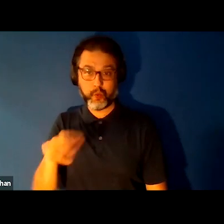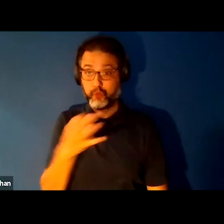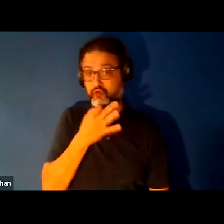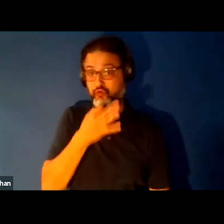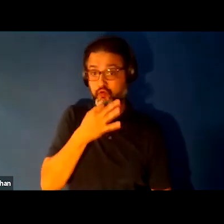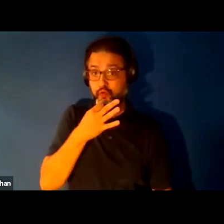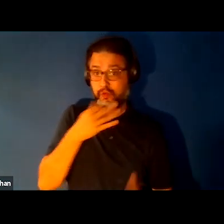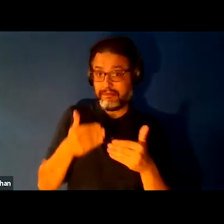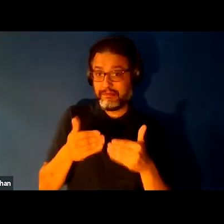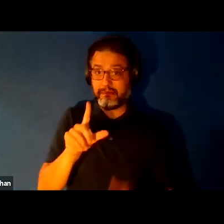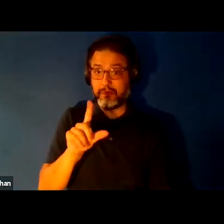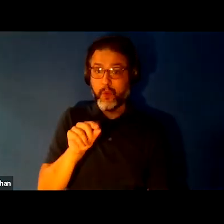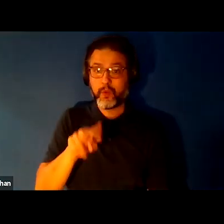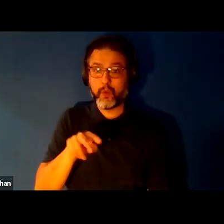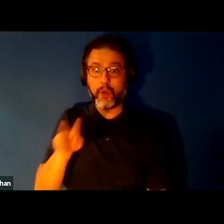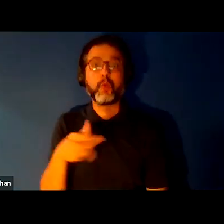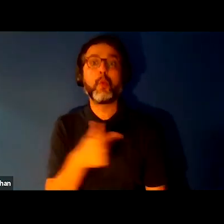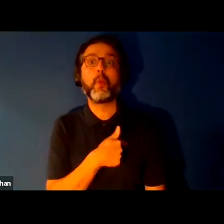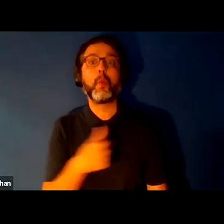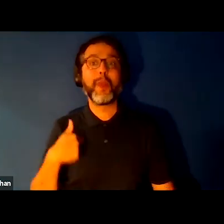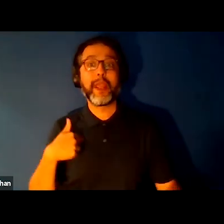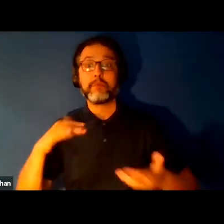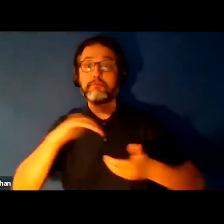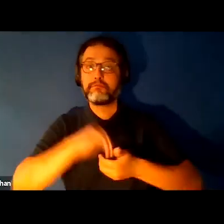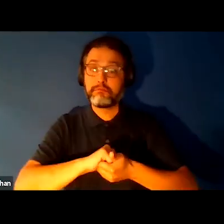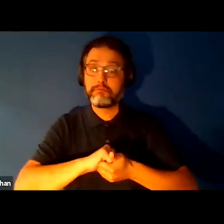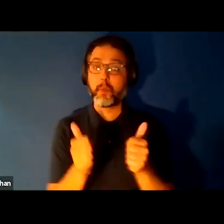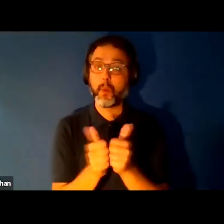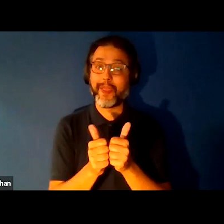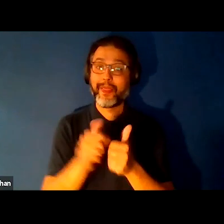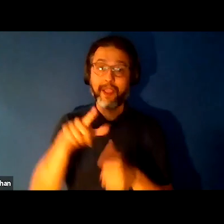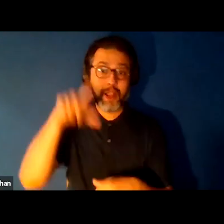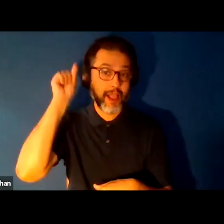We started working with the University in about 2013.